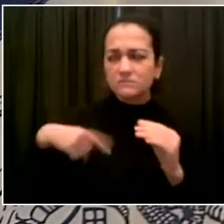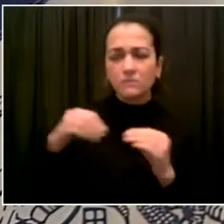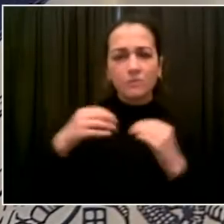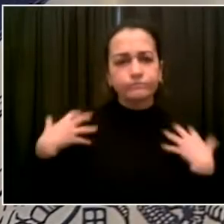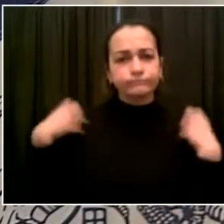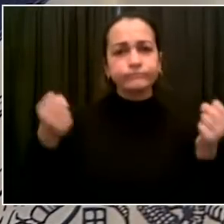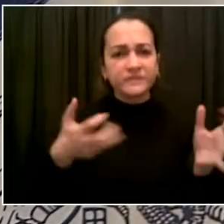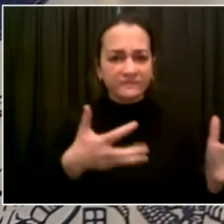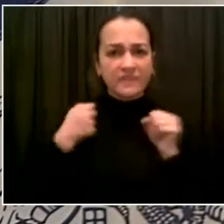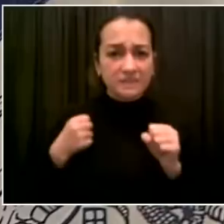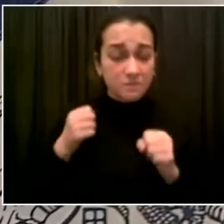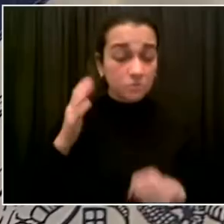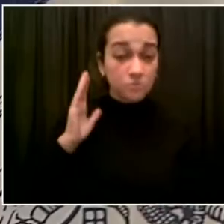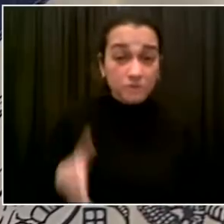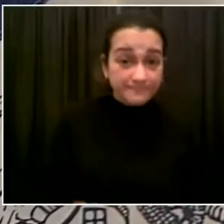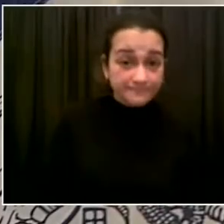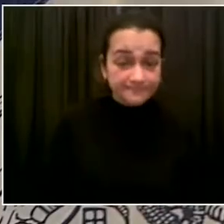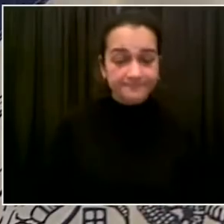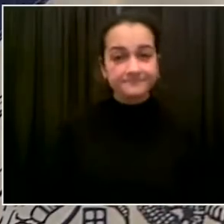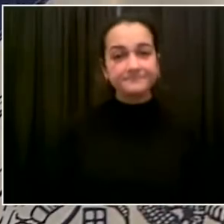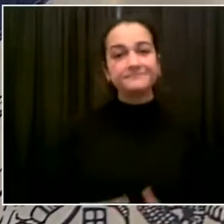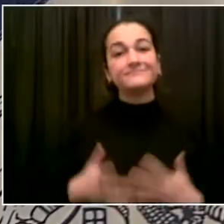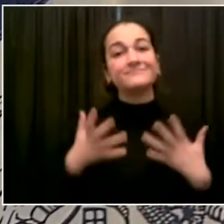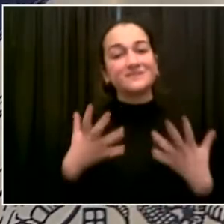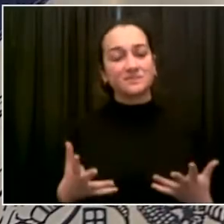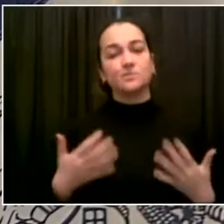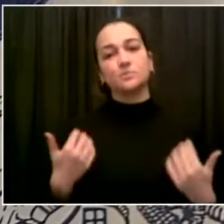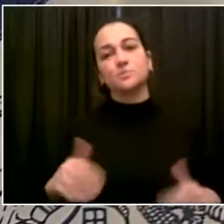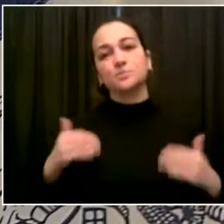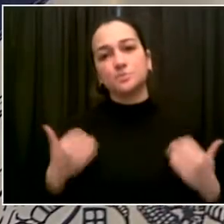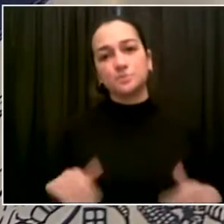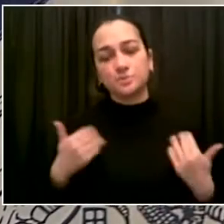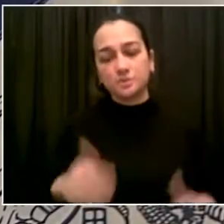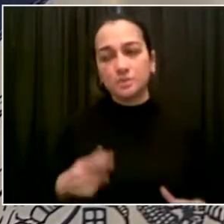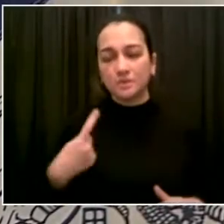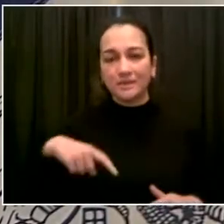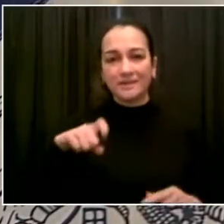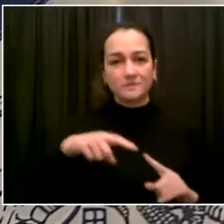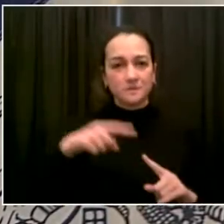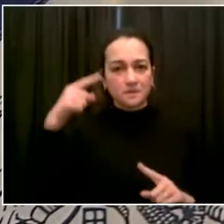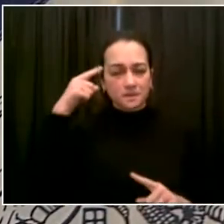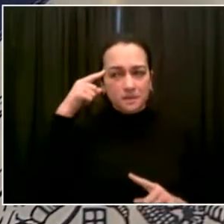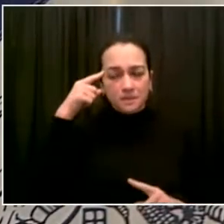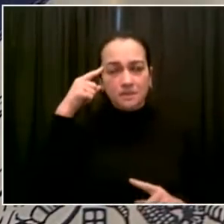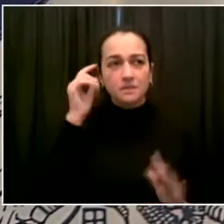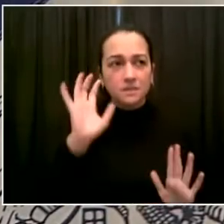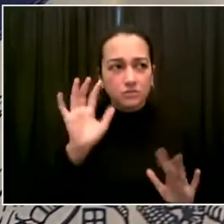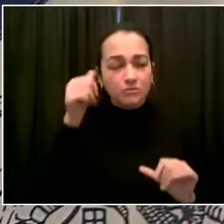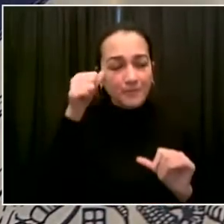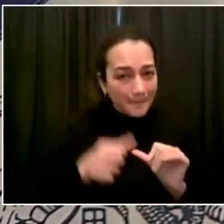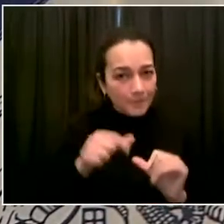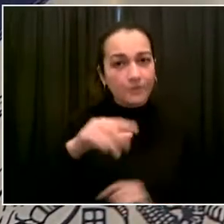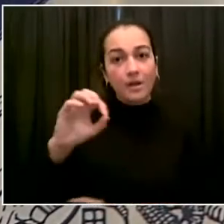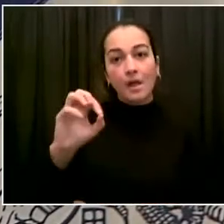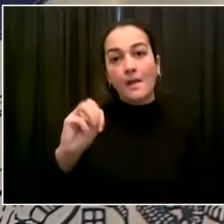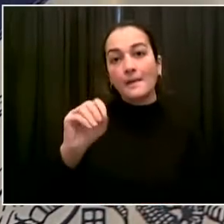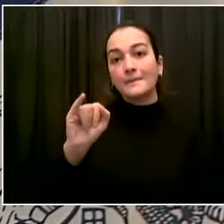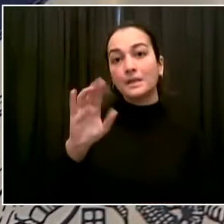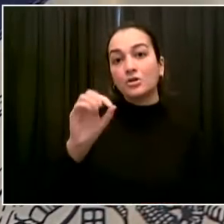UPSURGE IN CASES AND WE WILL SEE A LOT OF NEW YORKERS AFFECTED BY OMICRON. SO FAR, THA NK GOD, BASED ON EVERYITHNG WE HAVE SEEN SO FAR